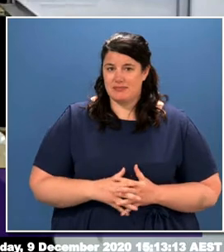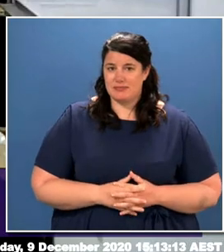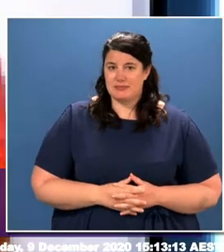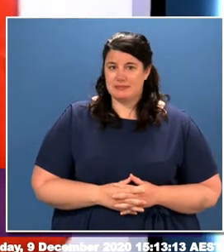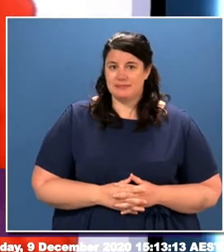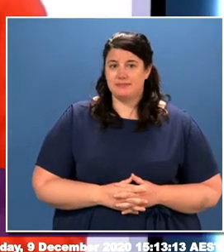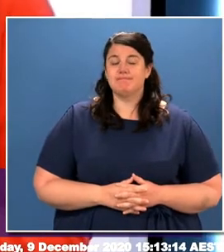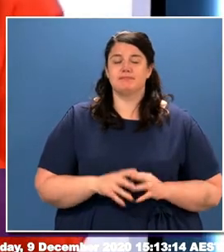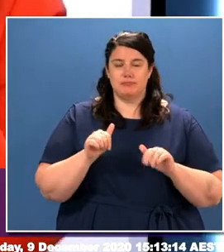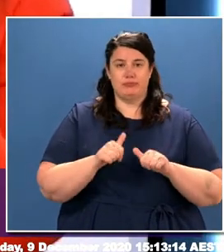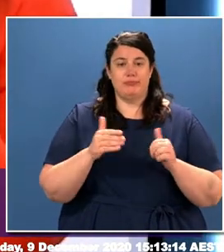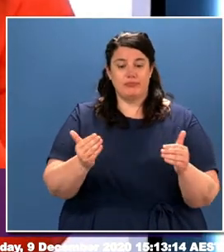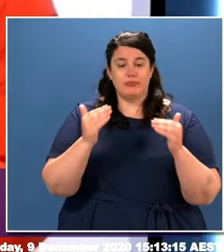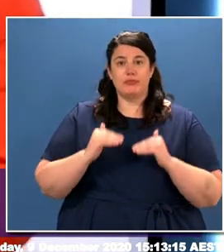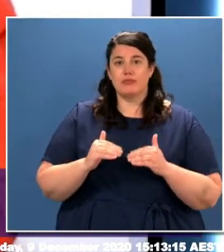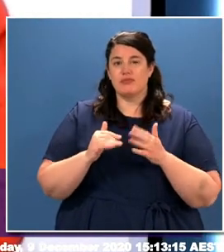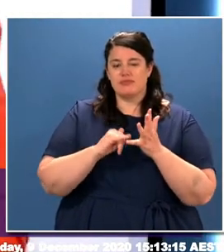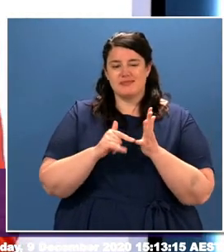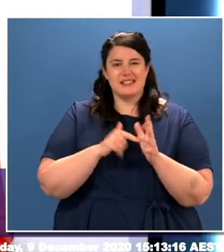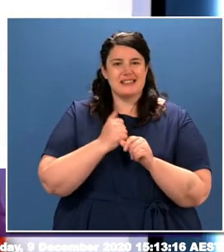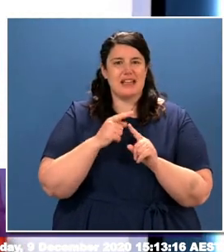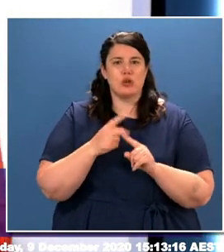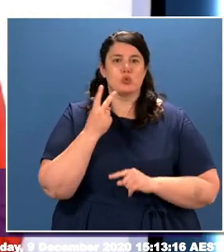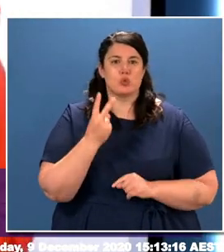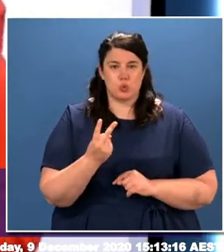to stage two. So stage two